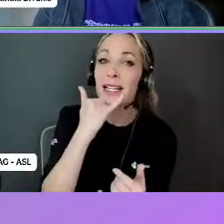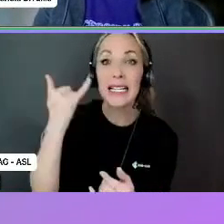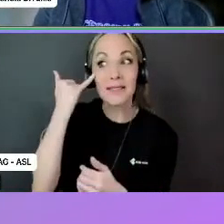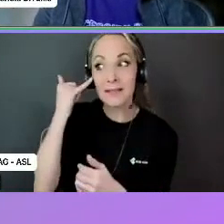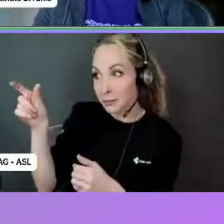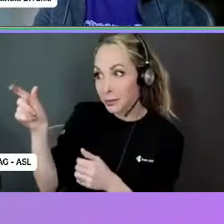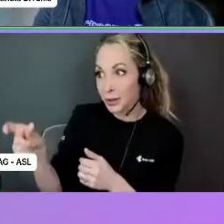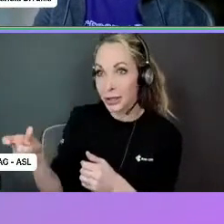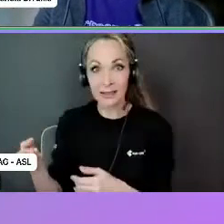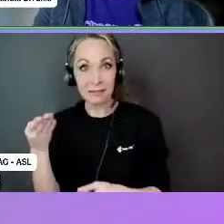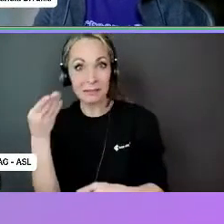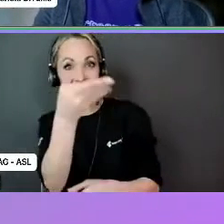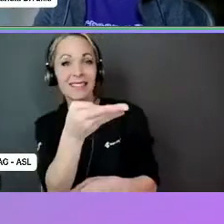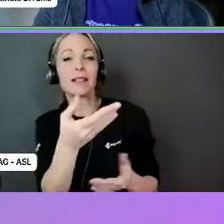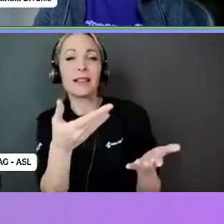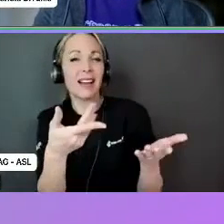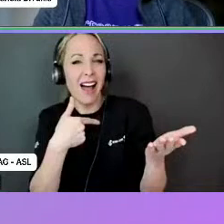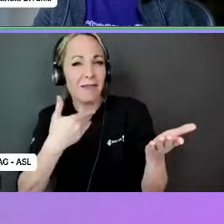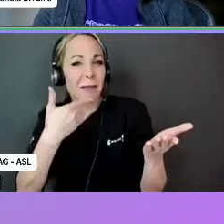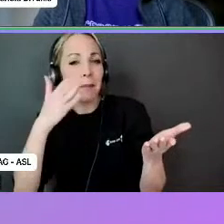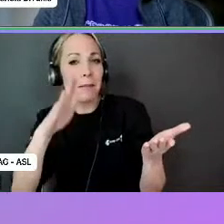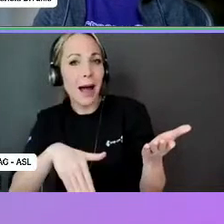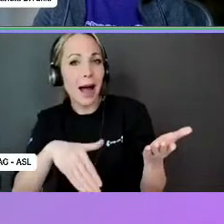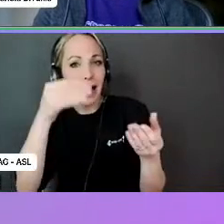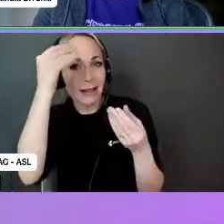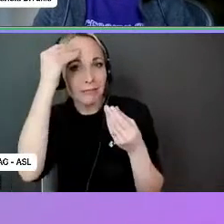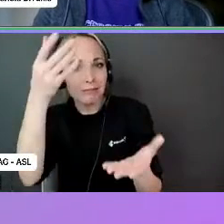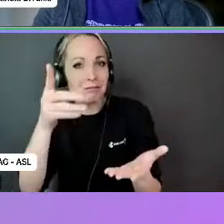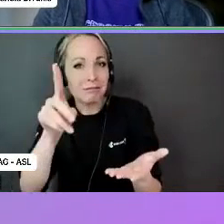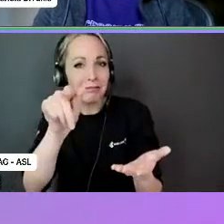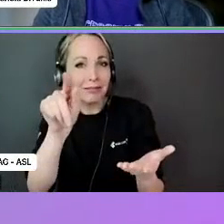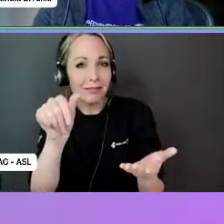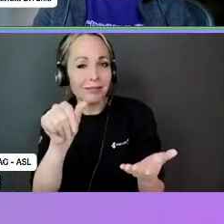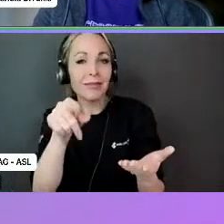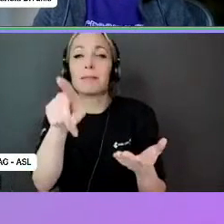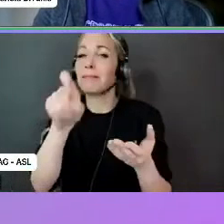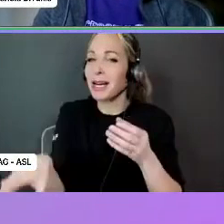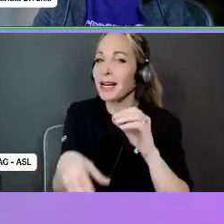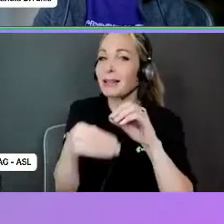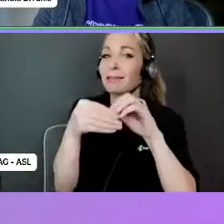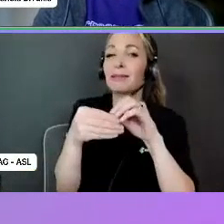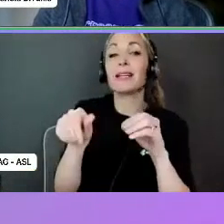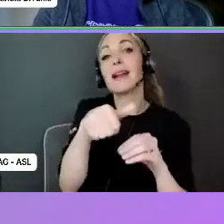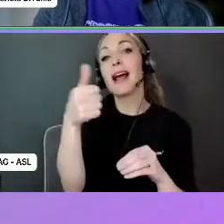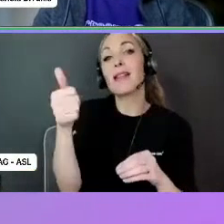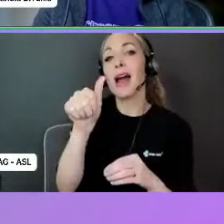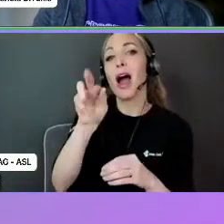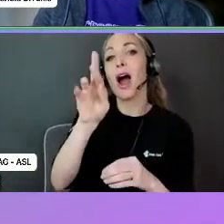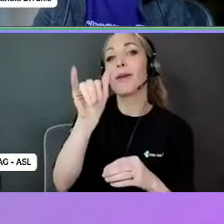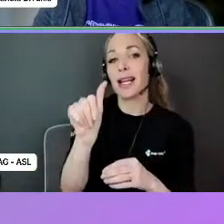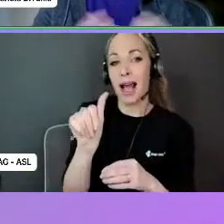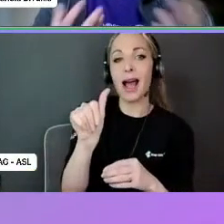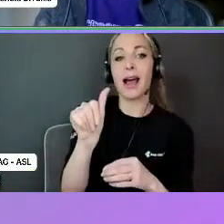errors. So if you're submits a user the form with bad data, you want to return that form, and you went to now include another aria attribute